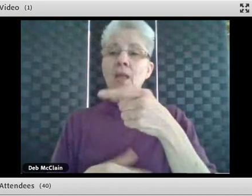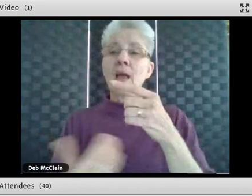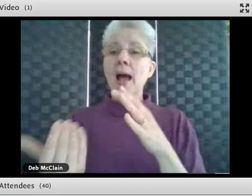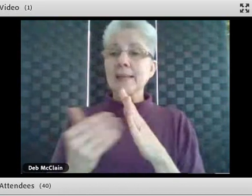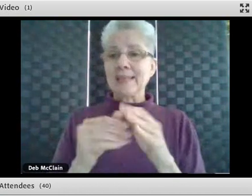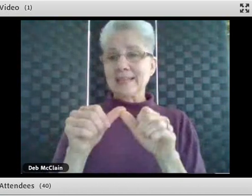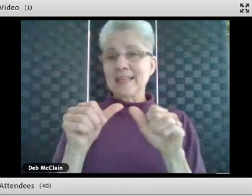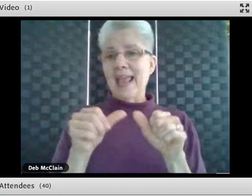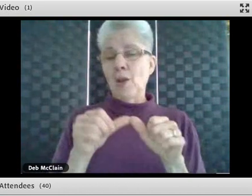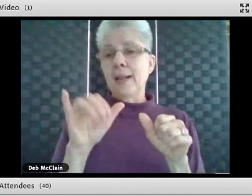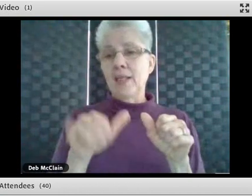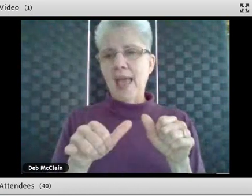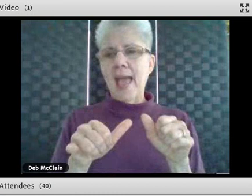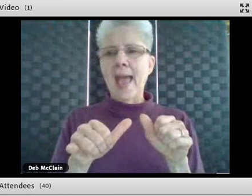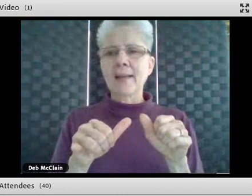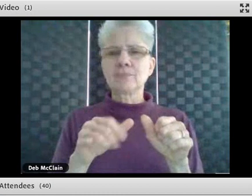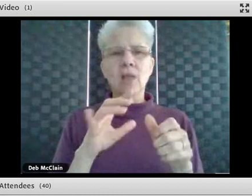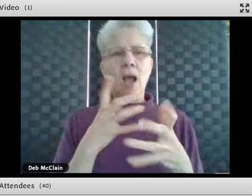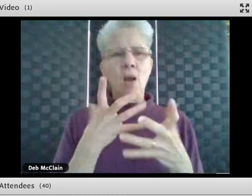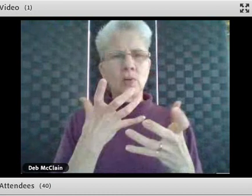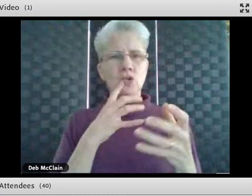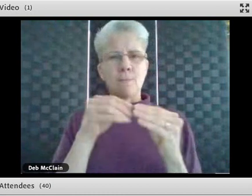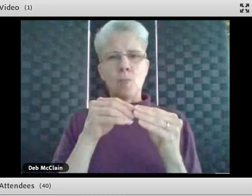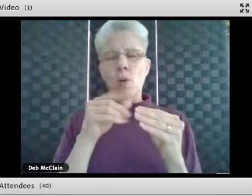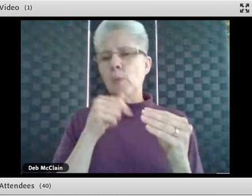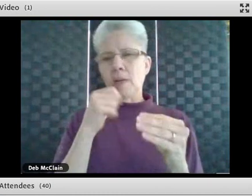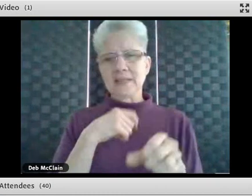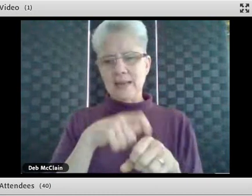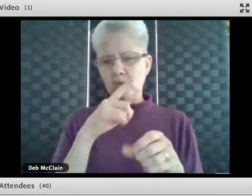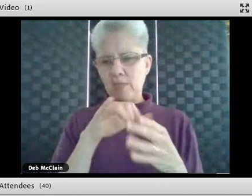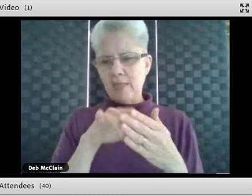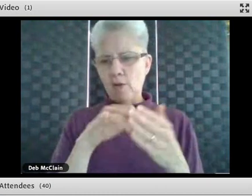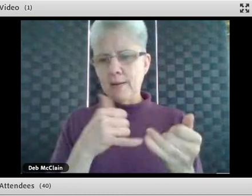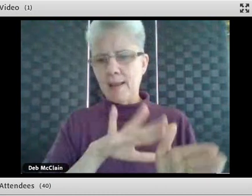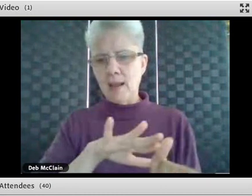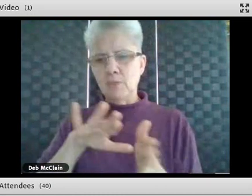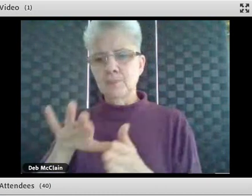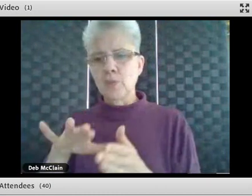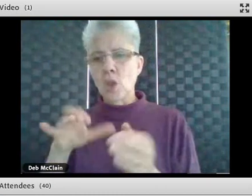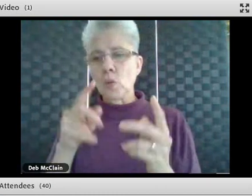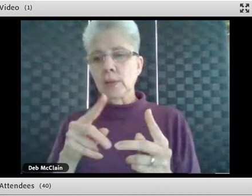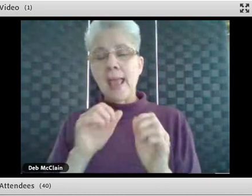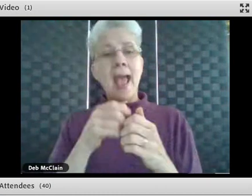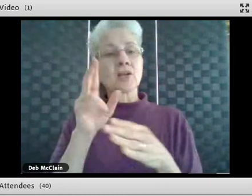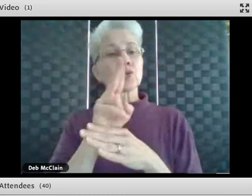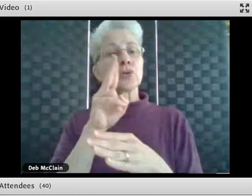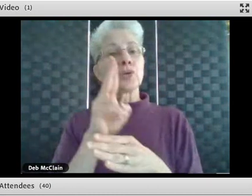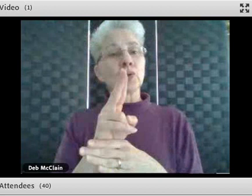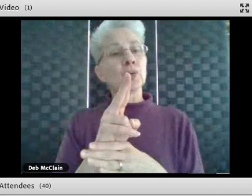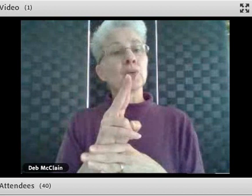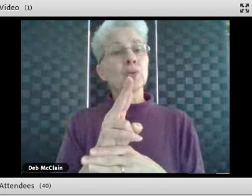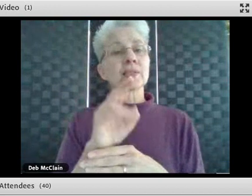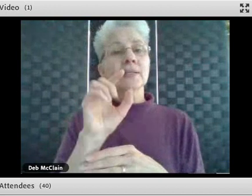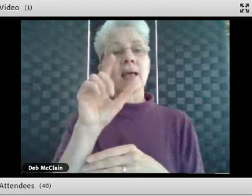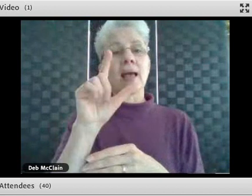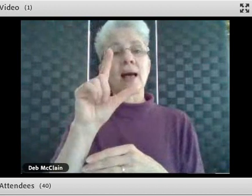that I'd love to talk about further, but we don't have the time to do that now. But all right -- how to access LCSH.